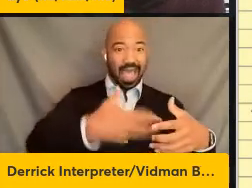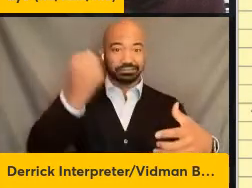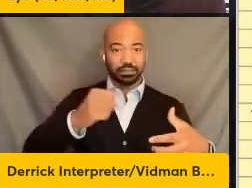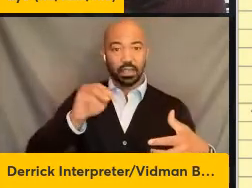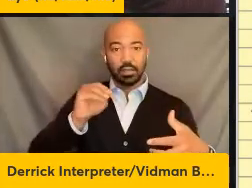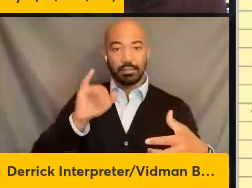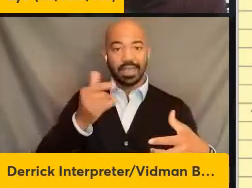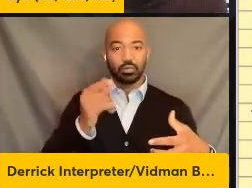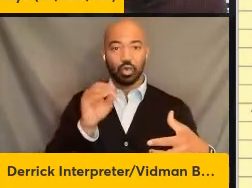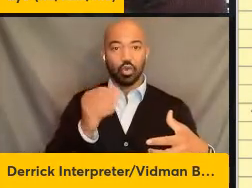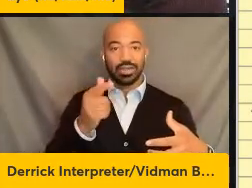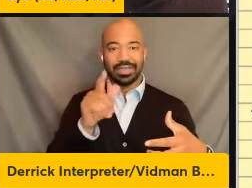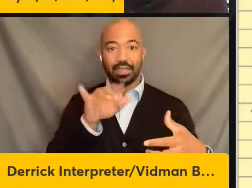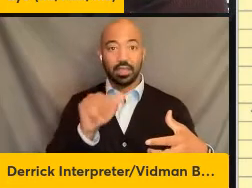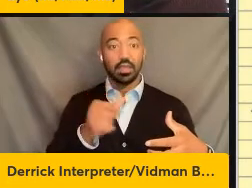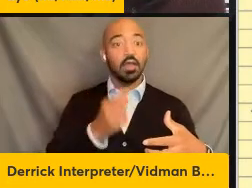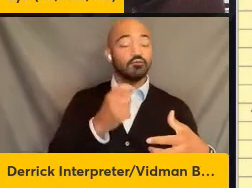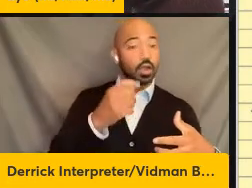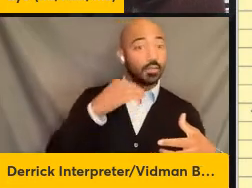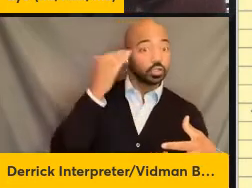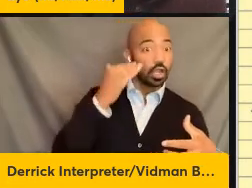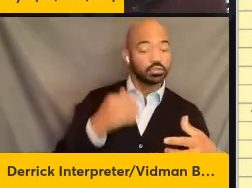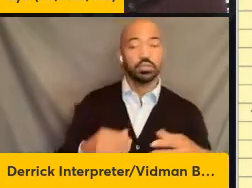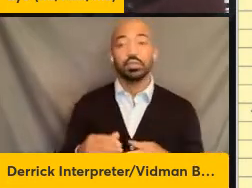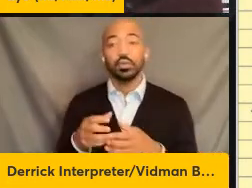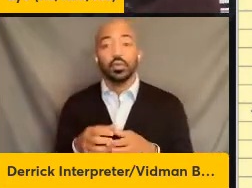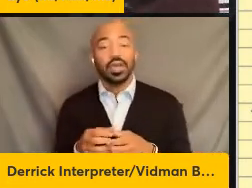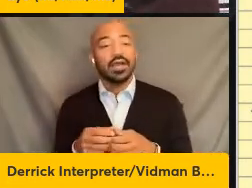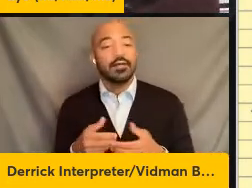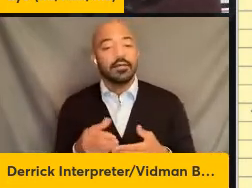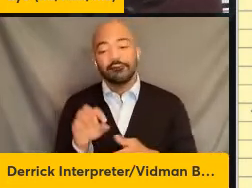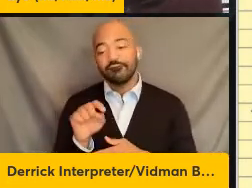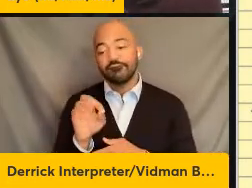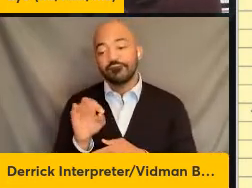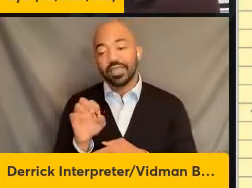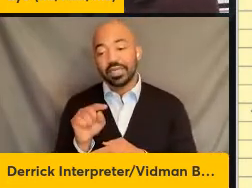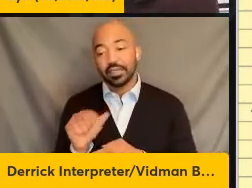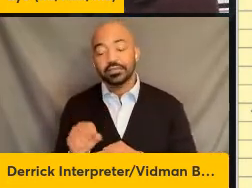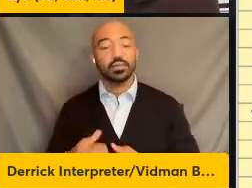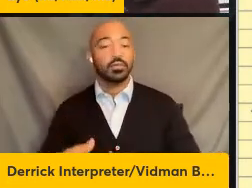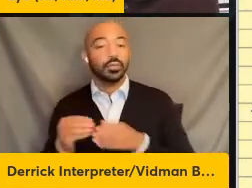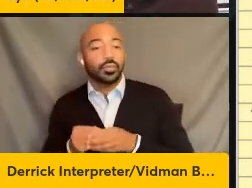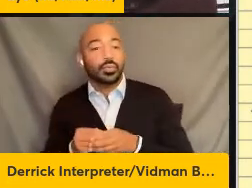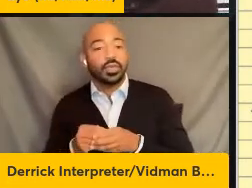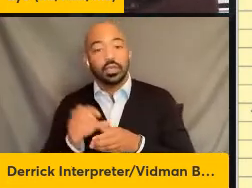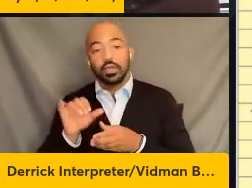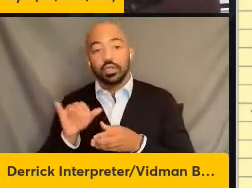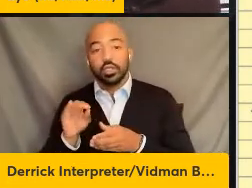adults or from the fetus, or from the yolk sac that eventually gives rise to microglia and other macrophages, they could see